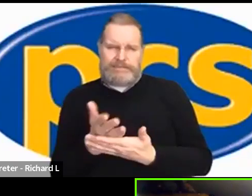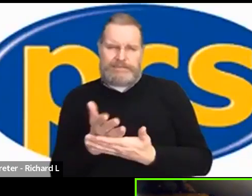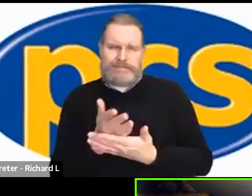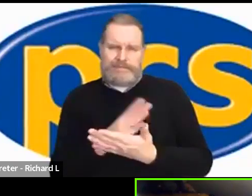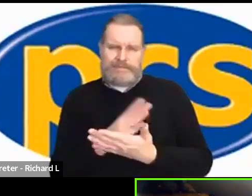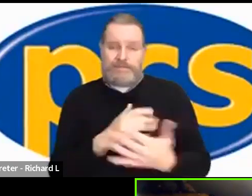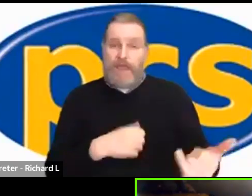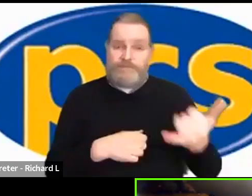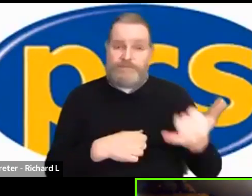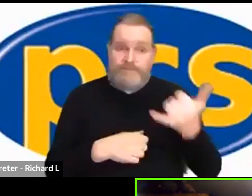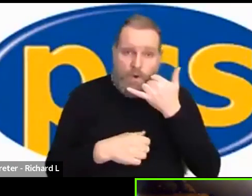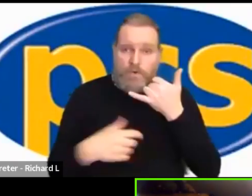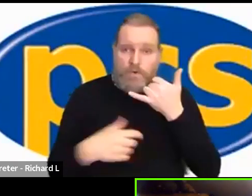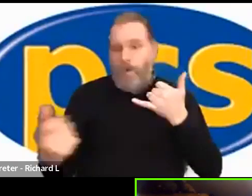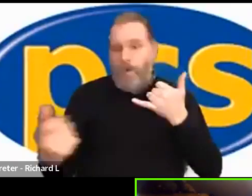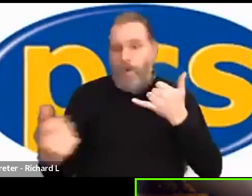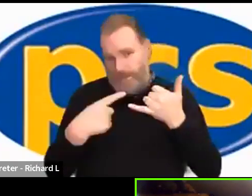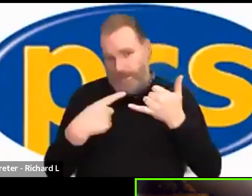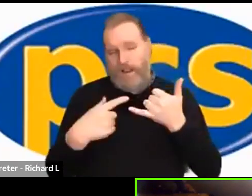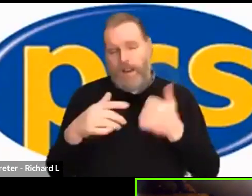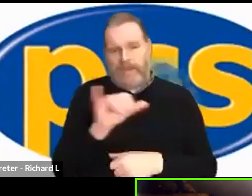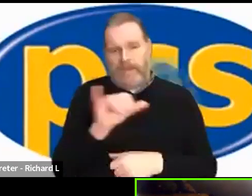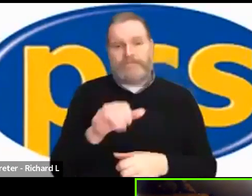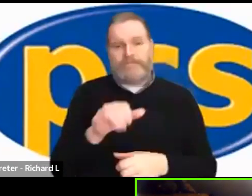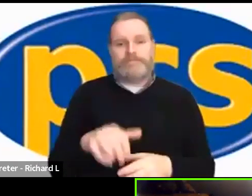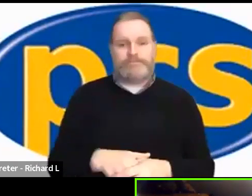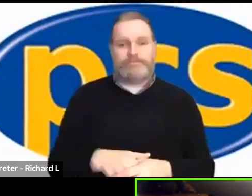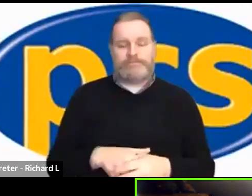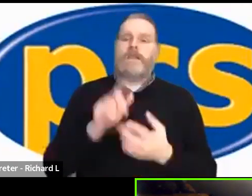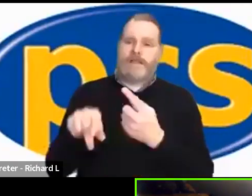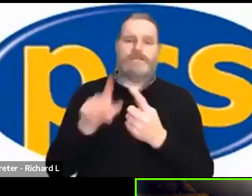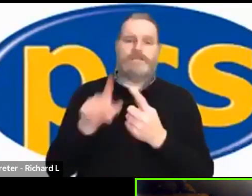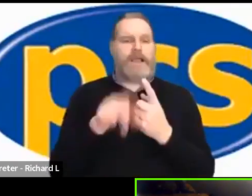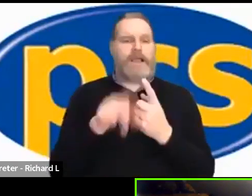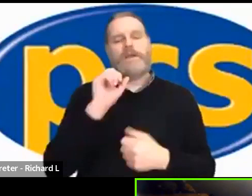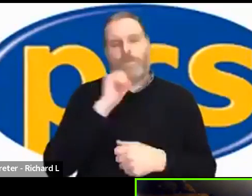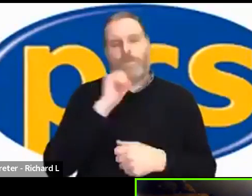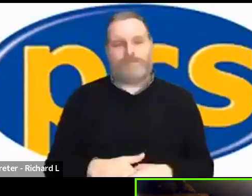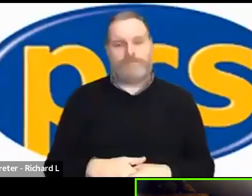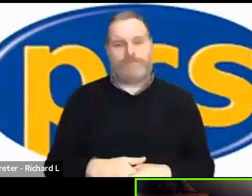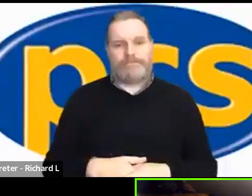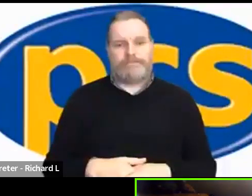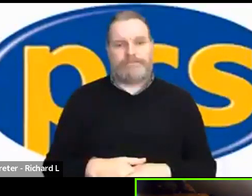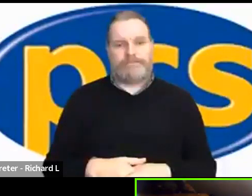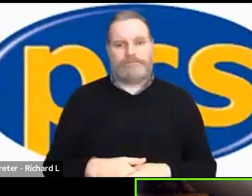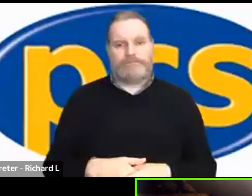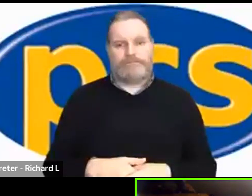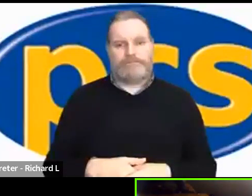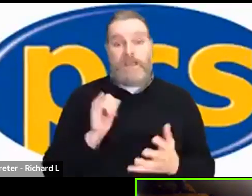Mark said. said, there are a number of us you can contact You can email into You can email can email into Pcs, and we will